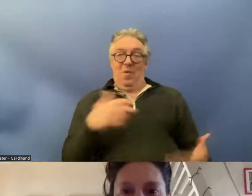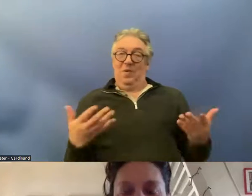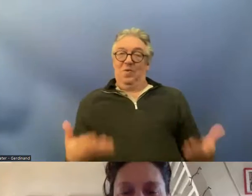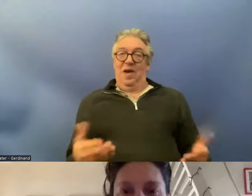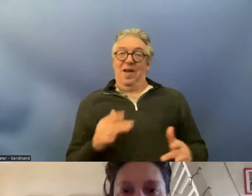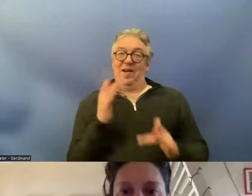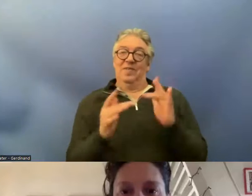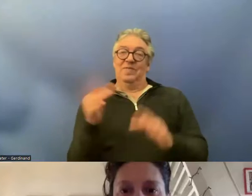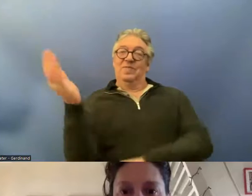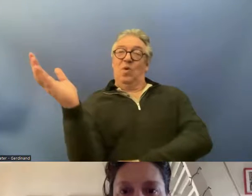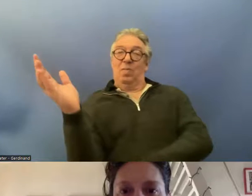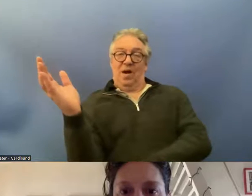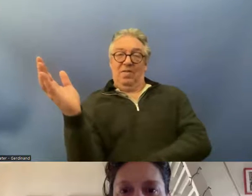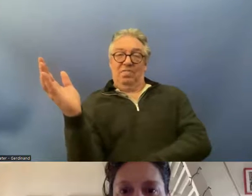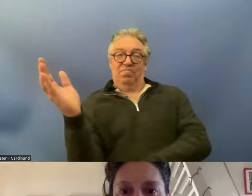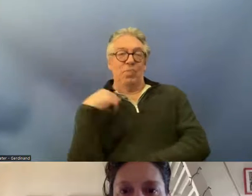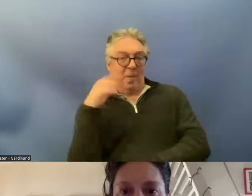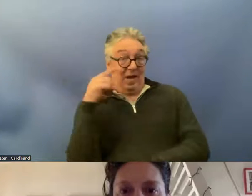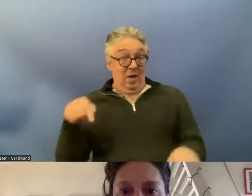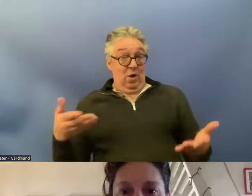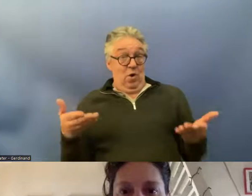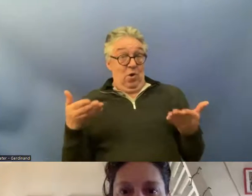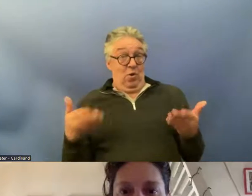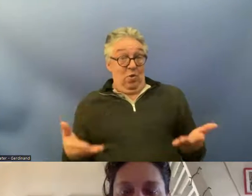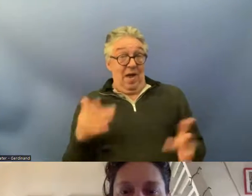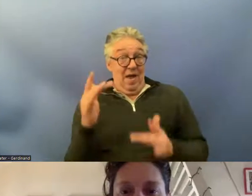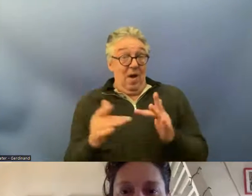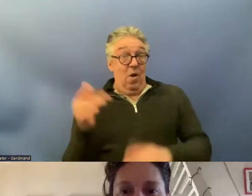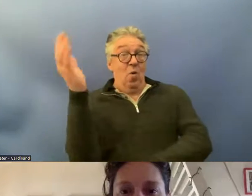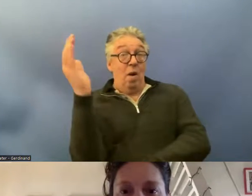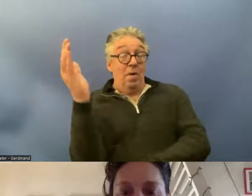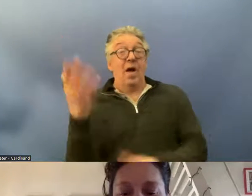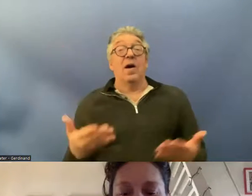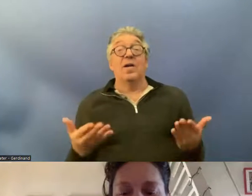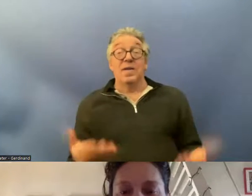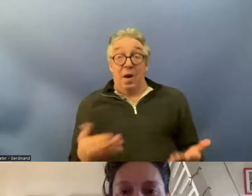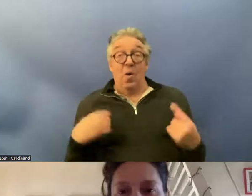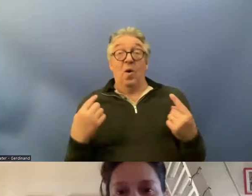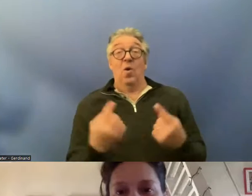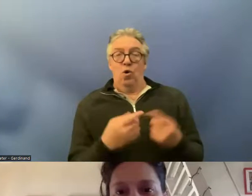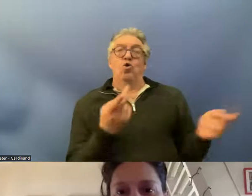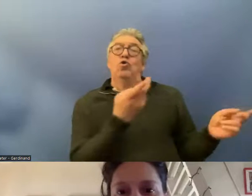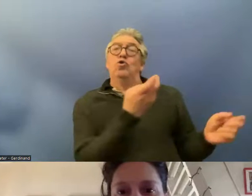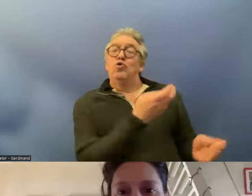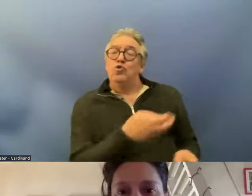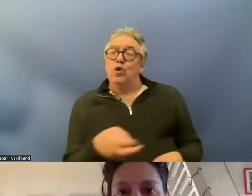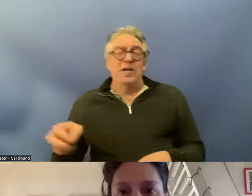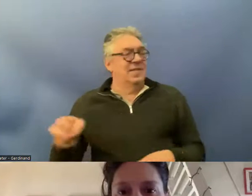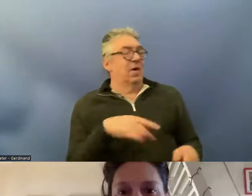Because I think with this webinar, we're moving concretely from the initial stage where we